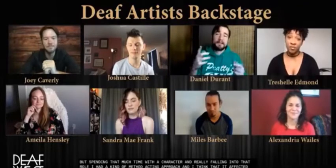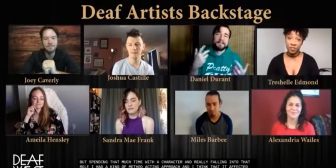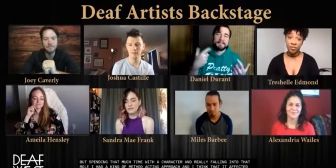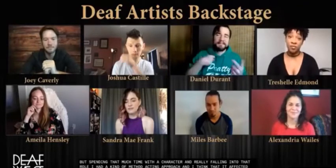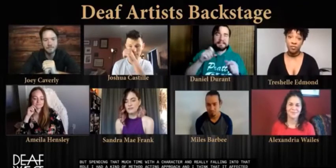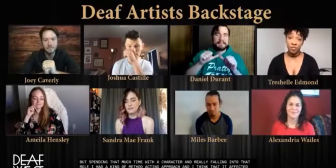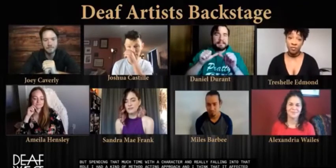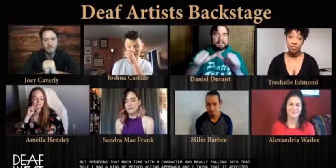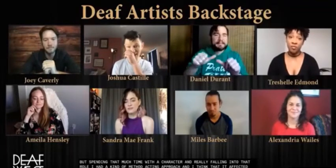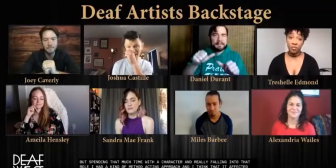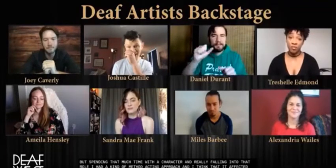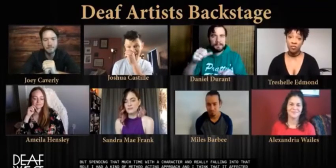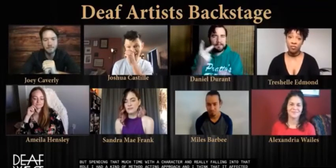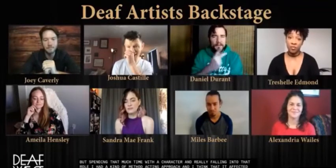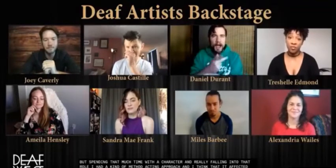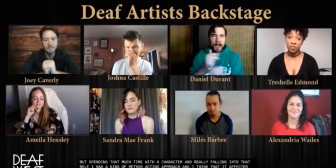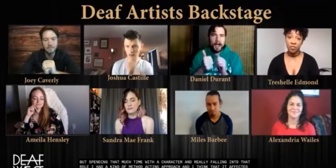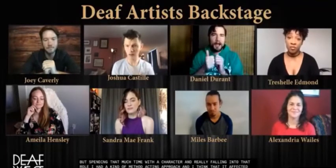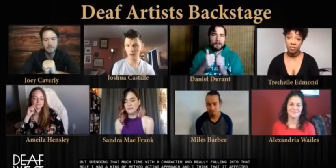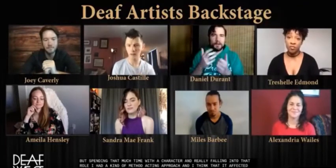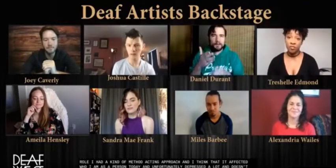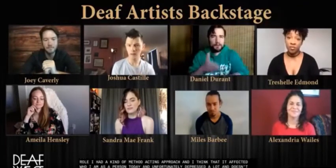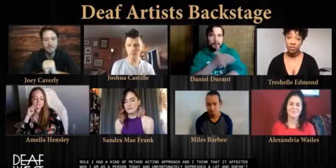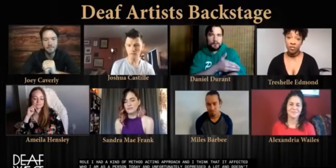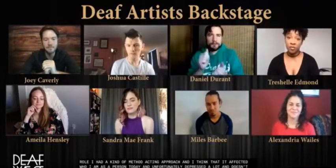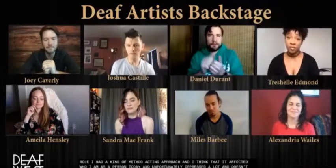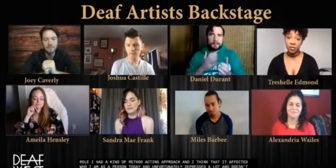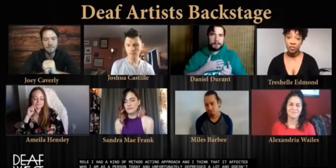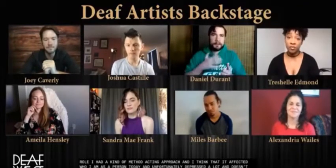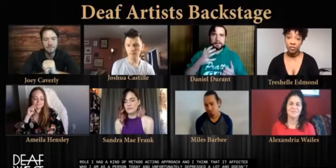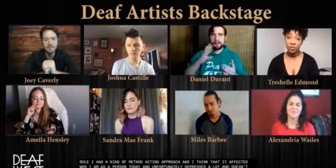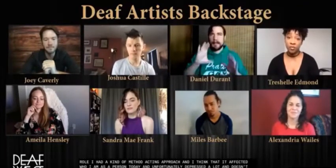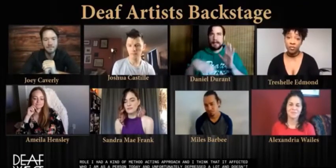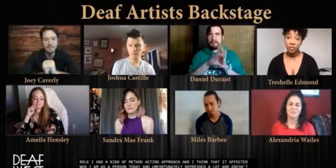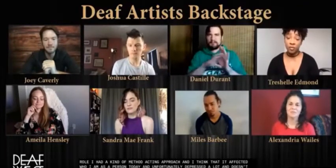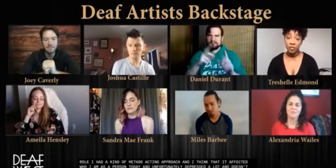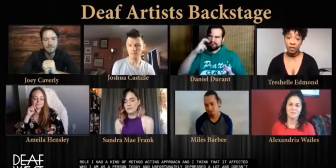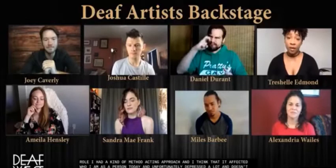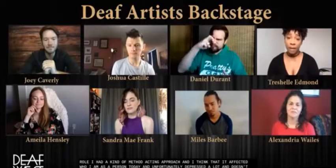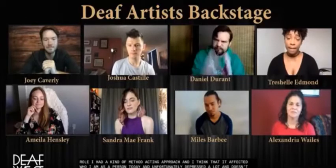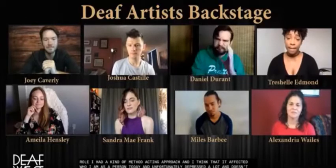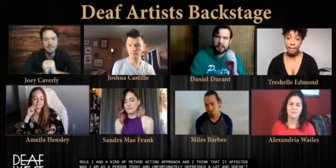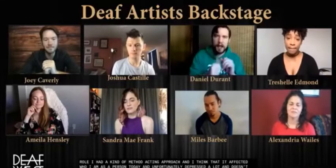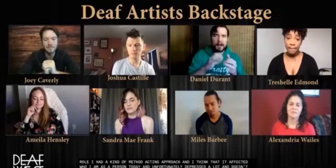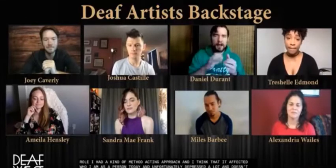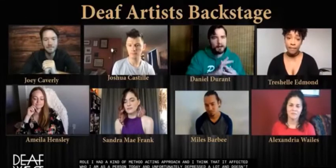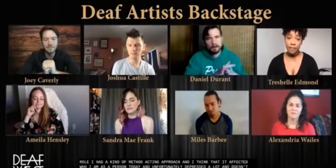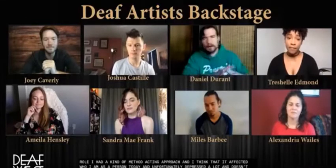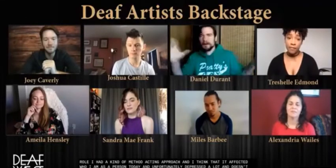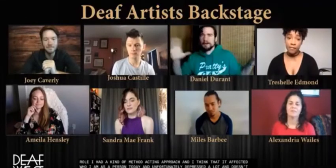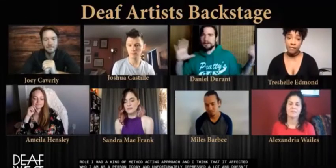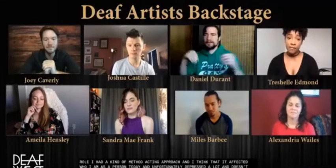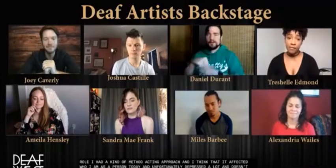To really break myself from that character, do something out of personality for him, and